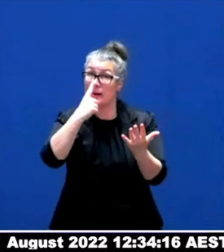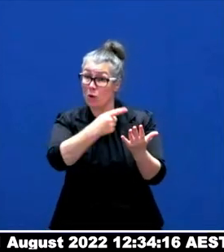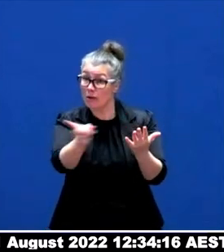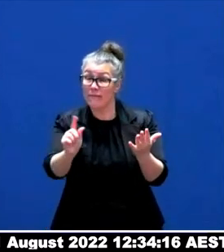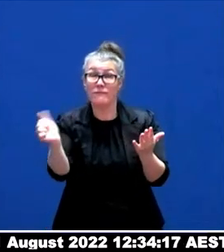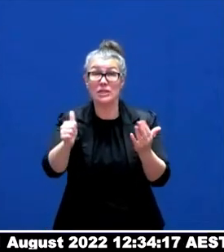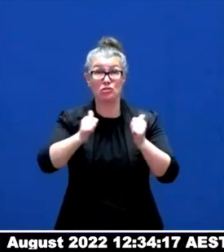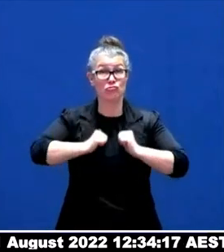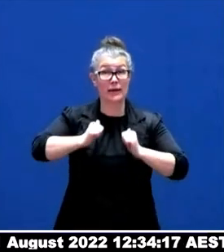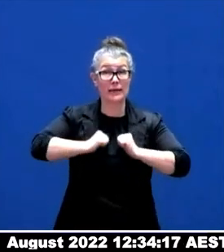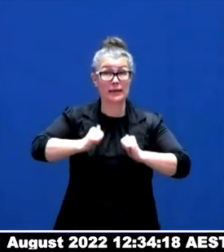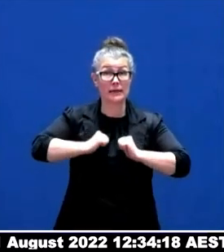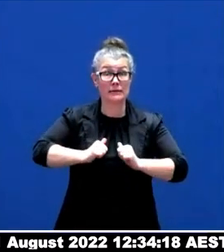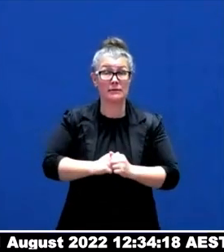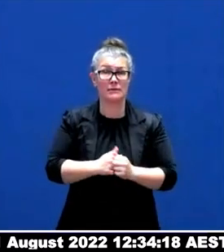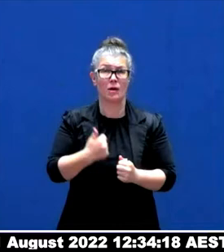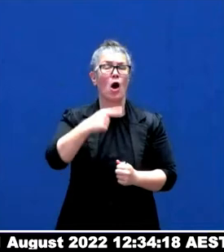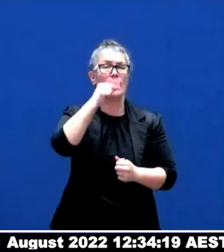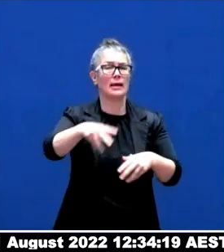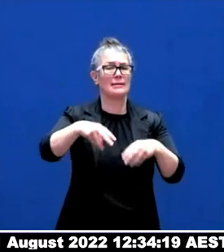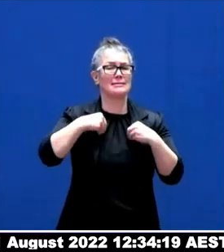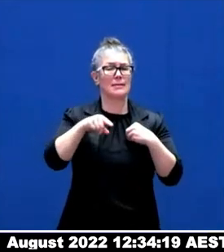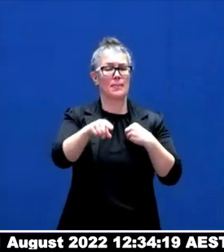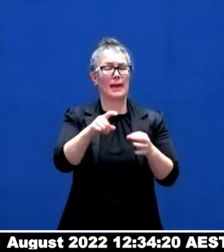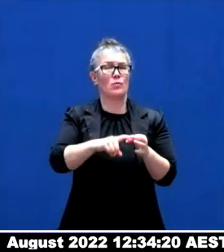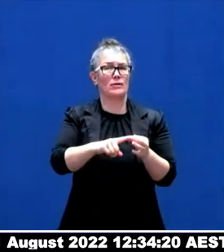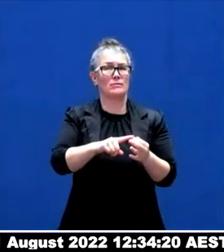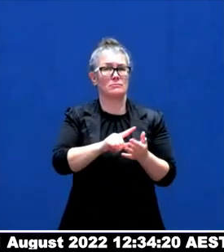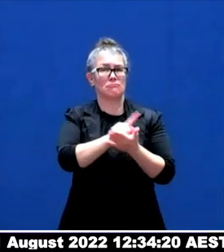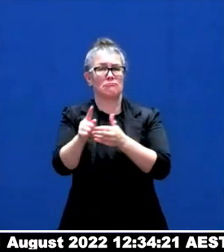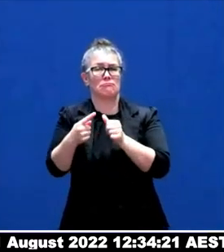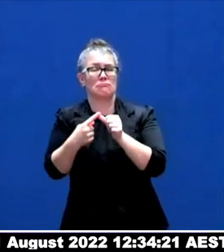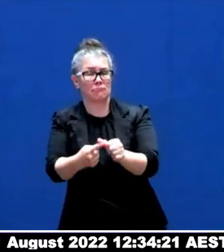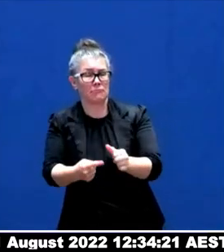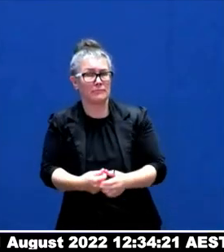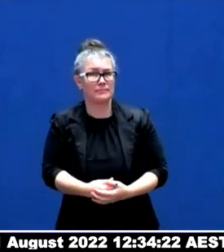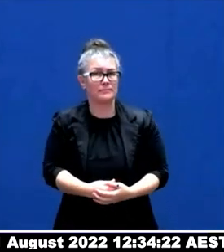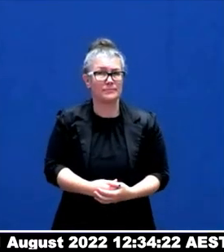I can definitely take that on notice. From a learning and development perspective, there should be data available.